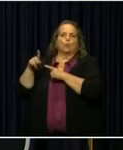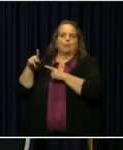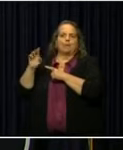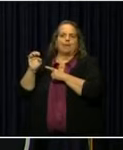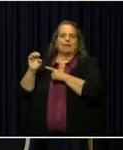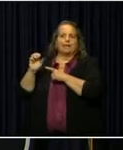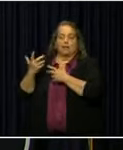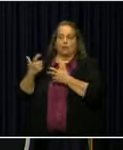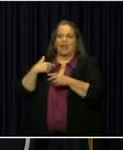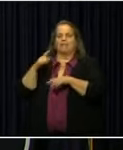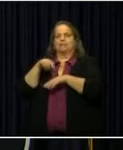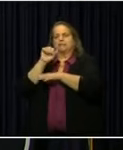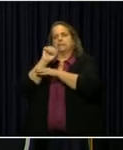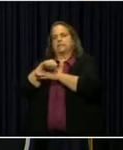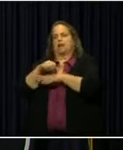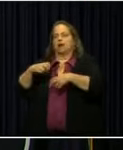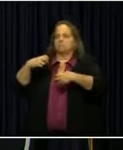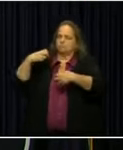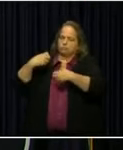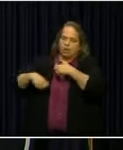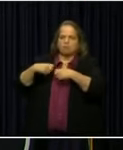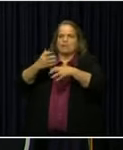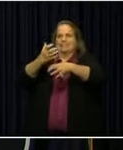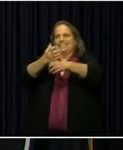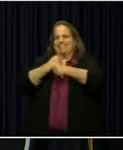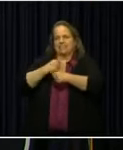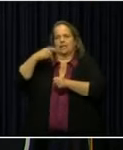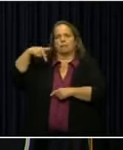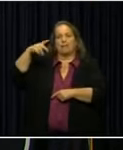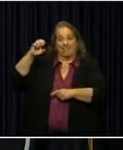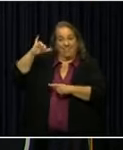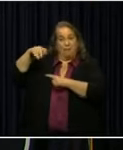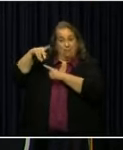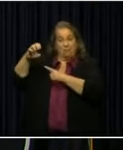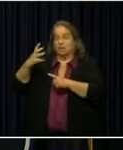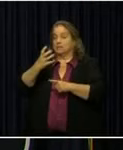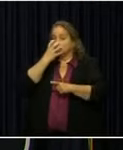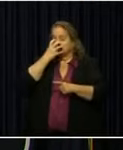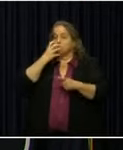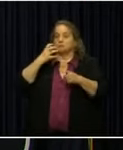GRADUAL AND THERE IS REOPENING IN THE PROPOSAL, I MEAN, IT'S